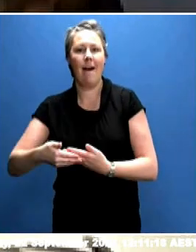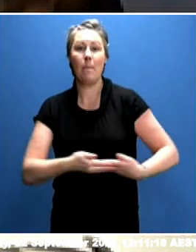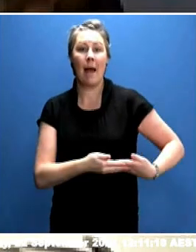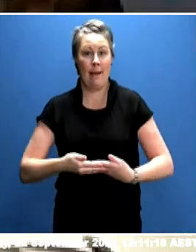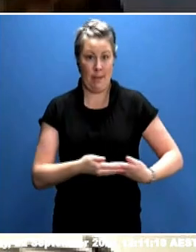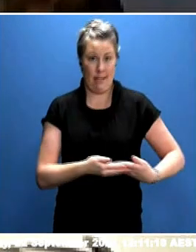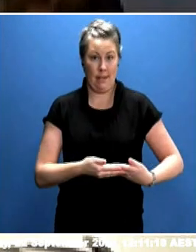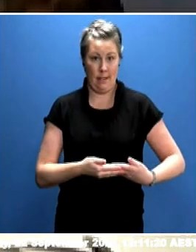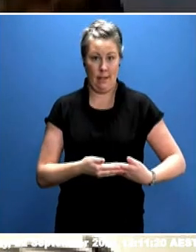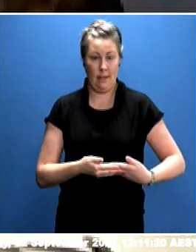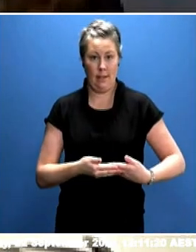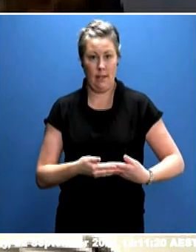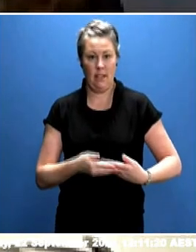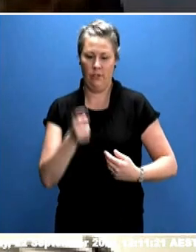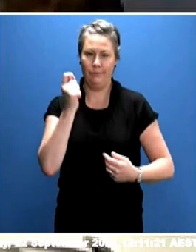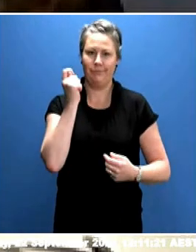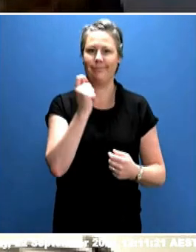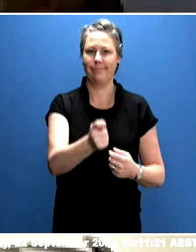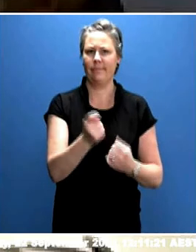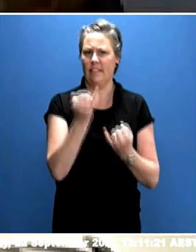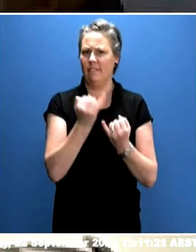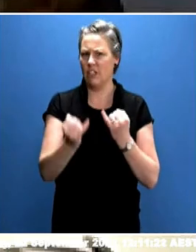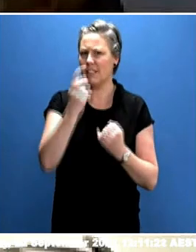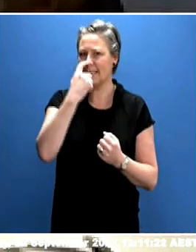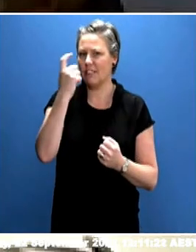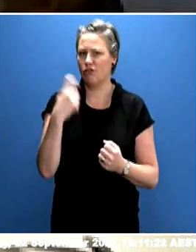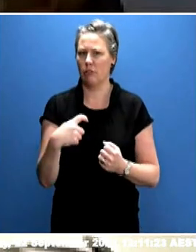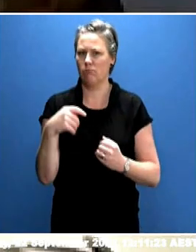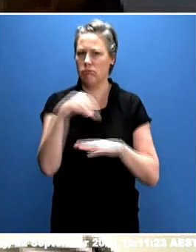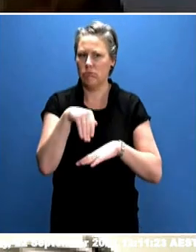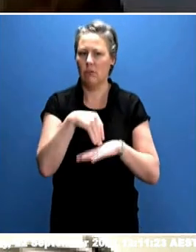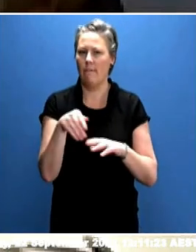She had been charged with some very serious offences of violence